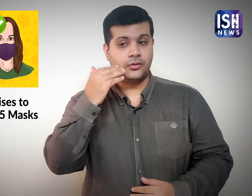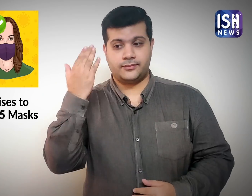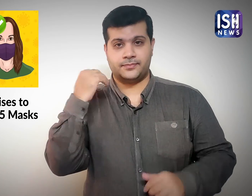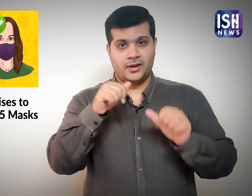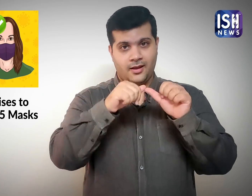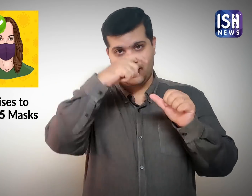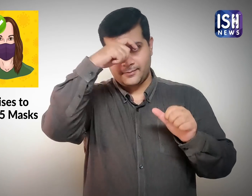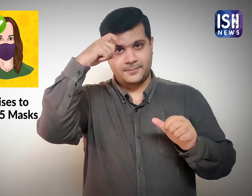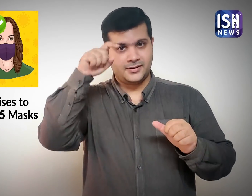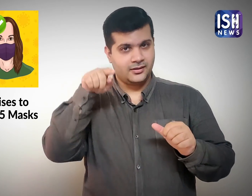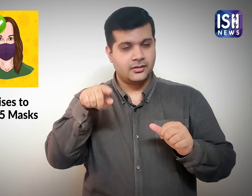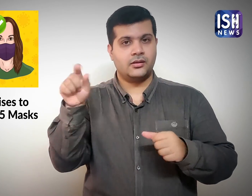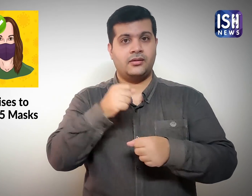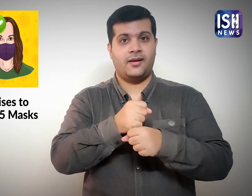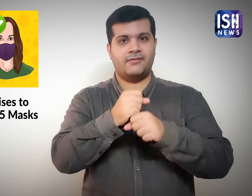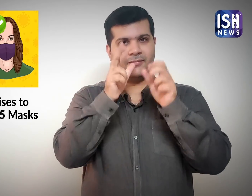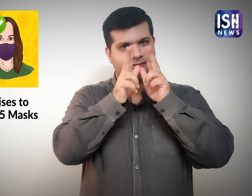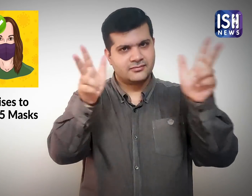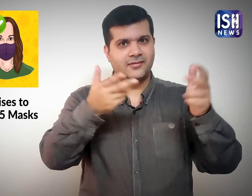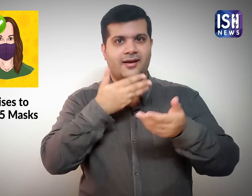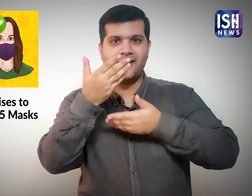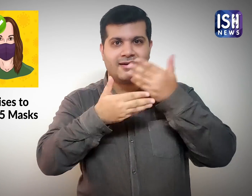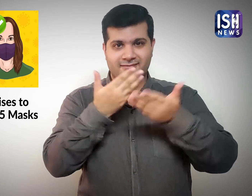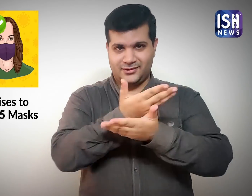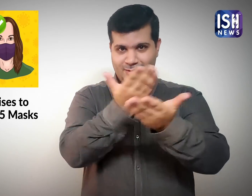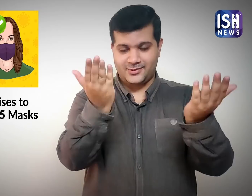The government issued an advisory in April saying